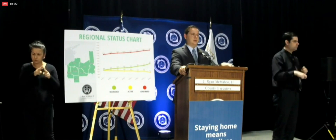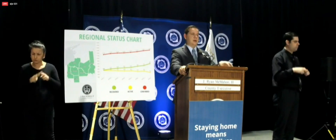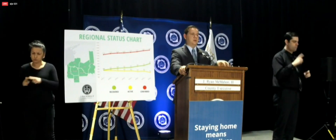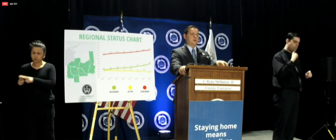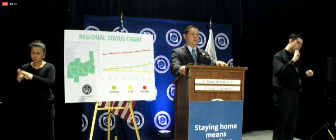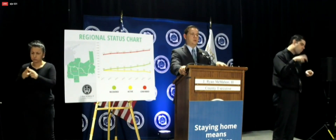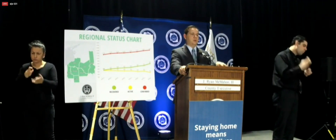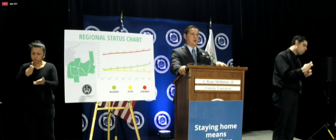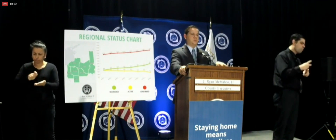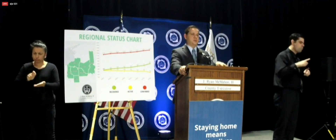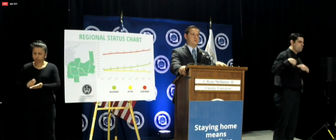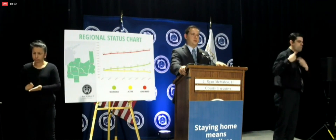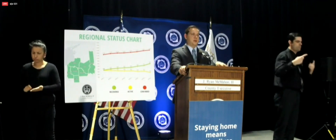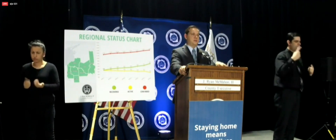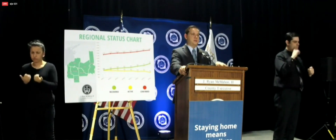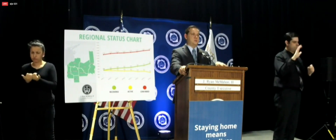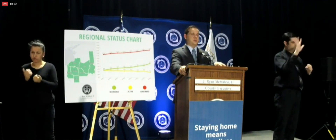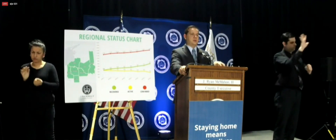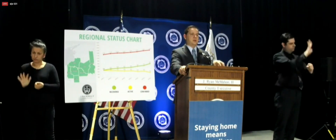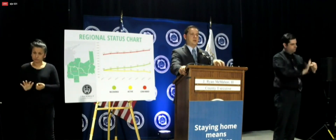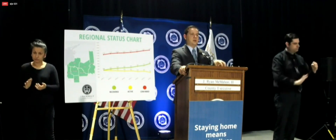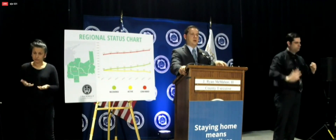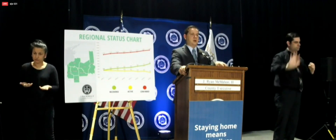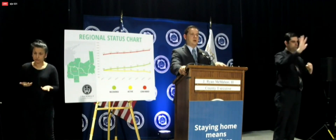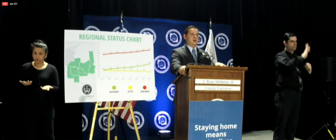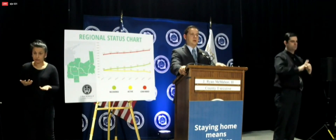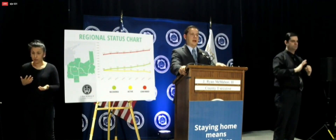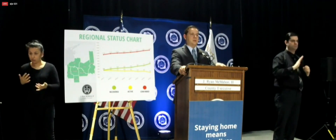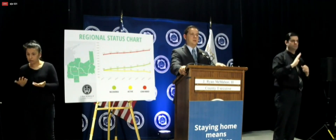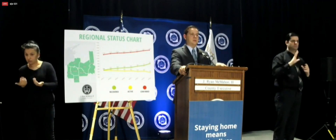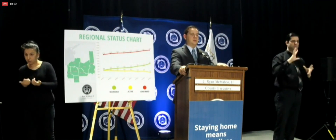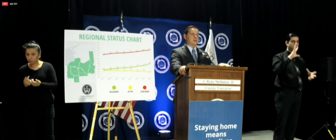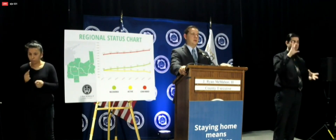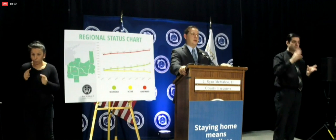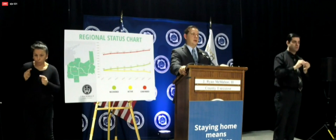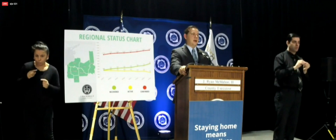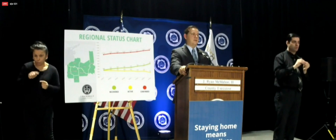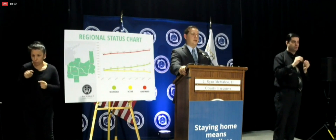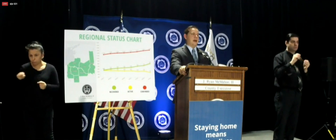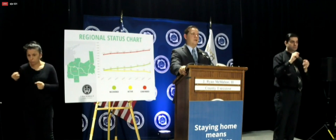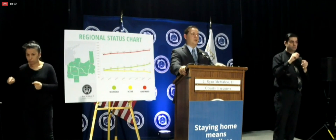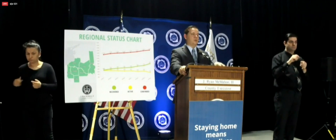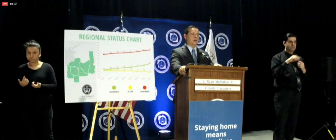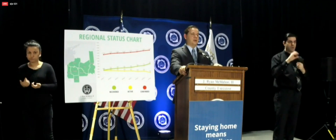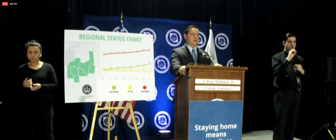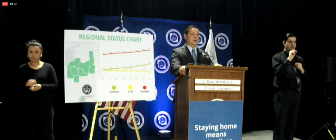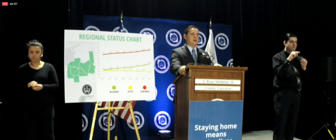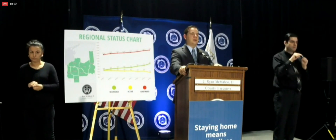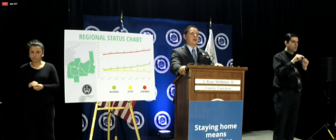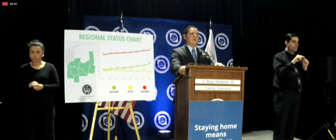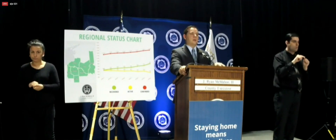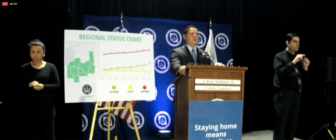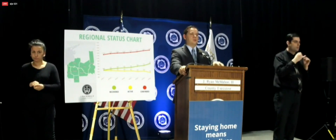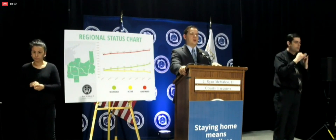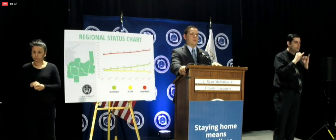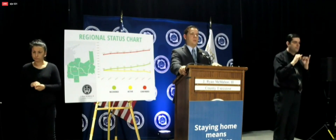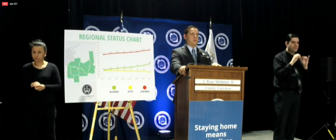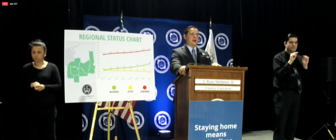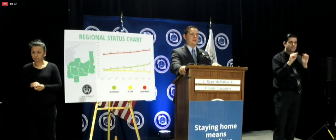OF OUR TEAMS REALLY LOOKING THROUGH THE REGIONAL LENS, THEN LOOKING THROUGH OUR SPECIFIC LENSES WITHIN OUR ECONOMIES AND,